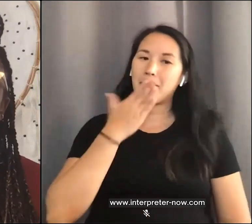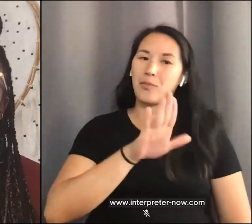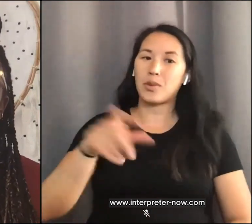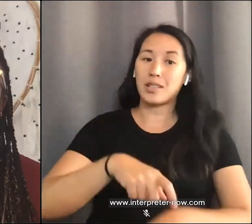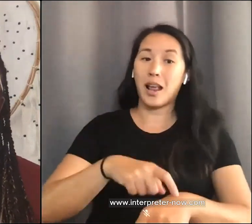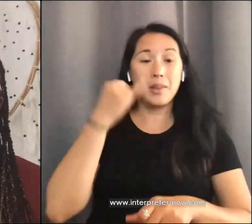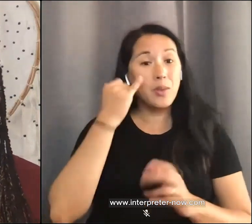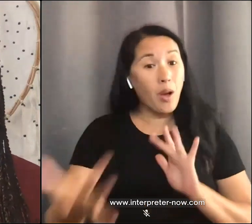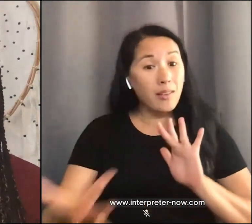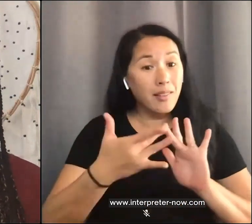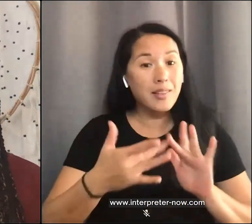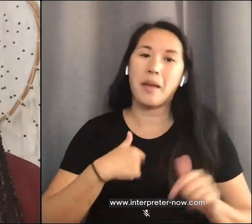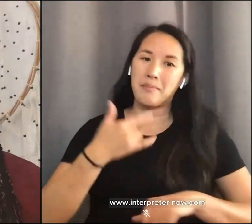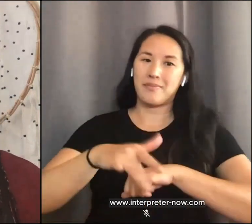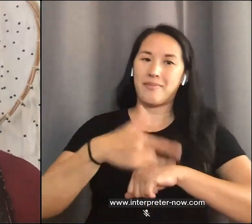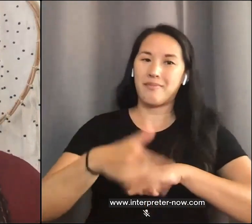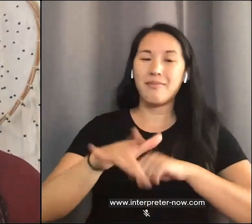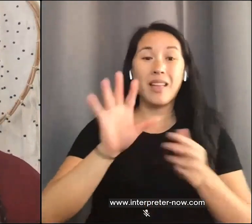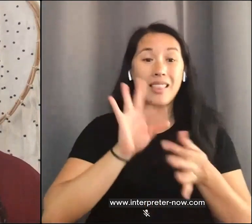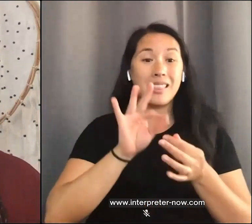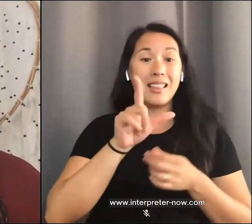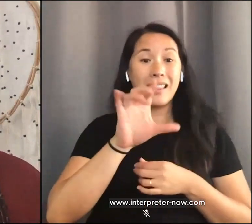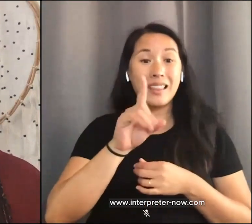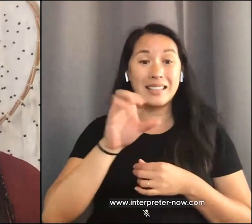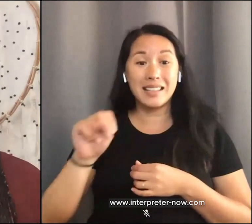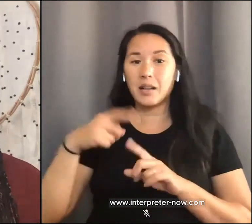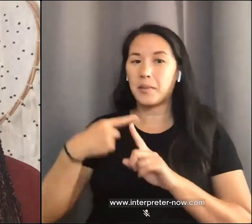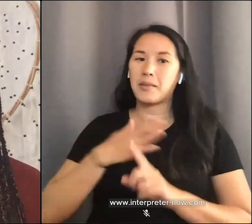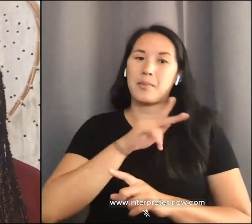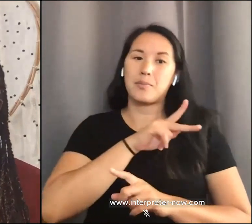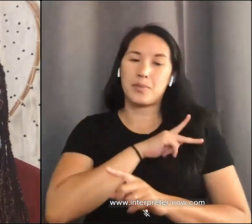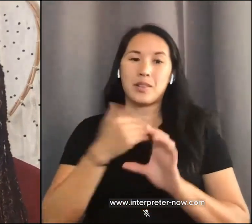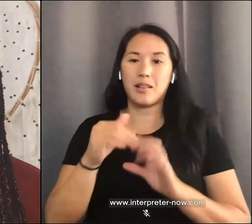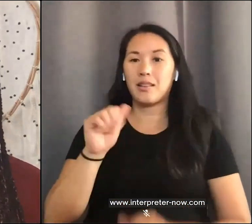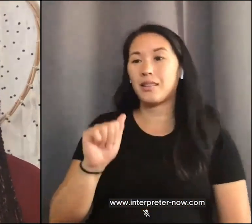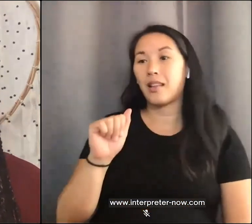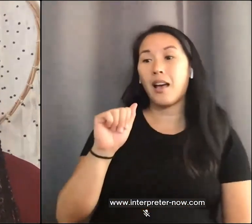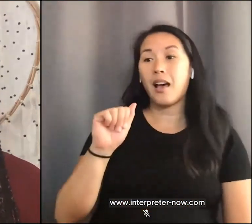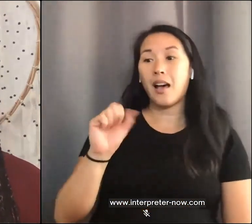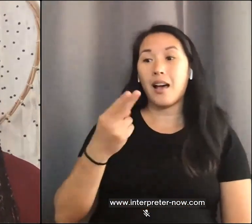with me, I am available, of course, via LinkedIn, and my personal contact email is Ashante@Indeed.com.